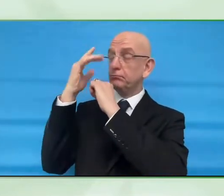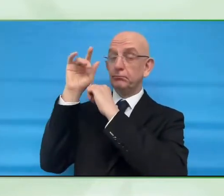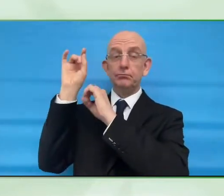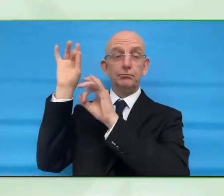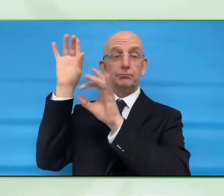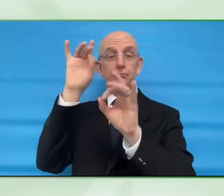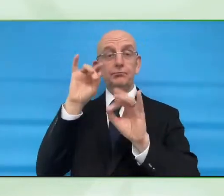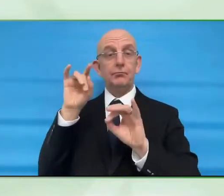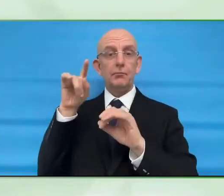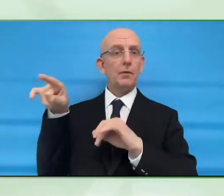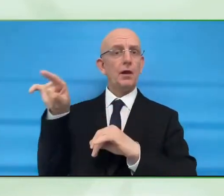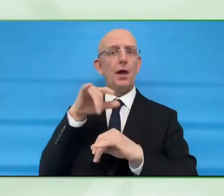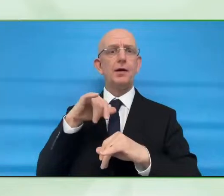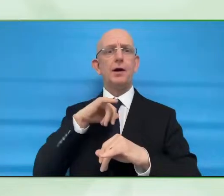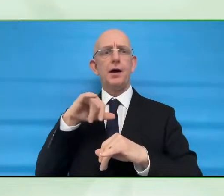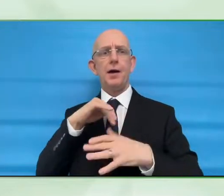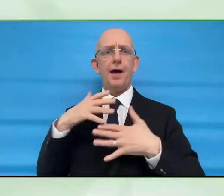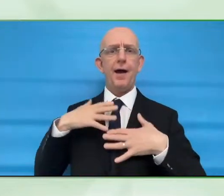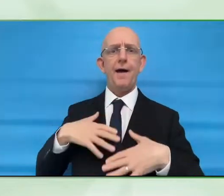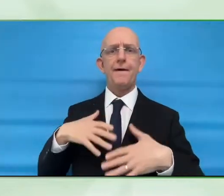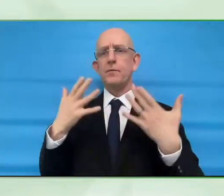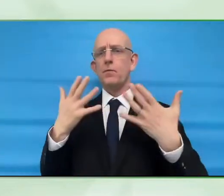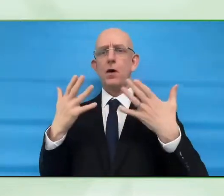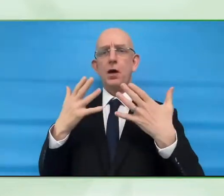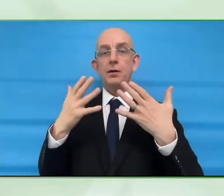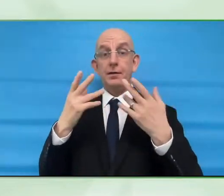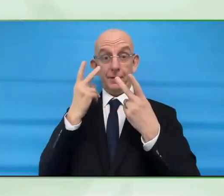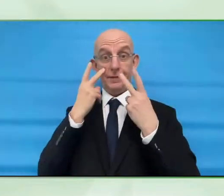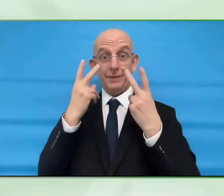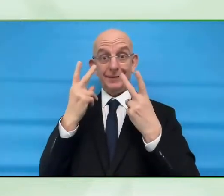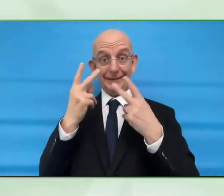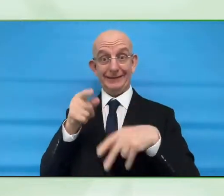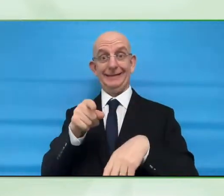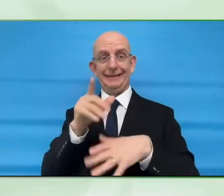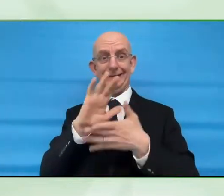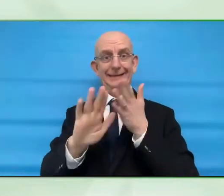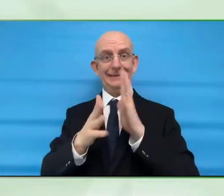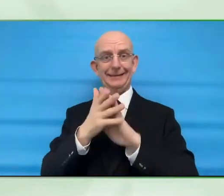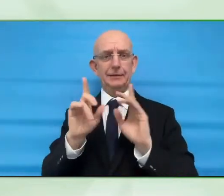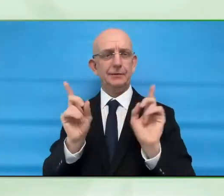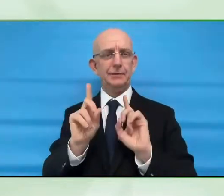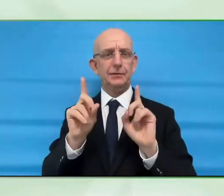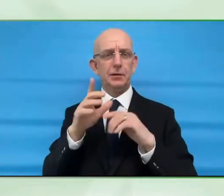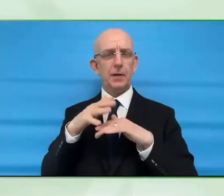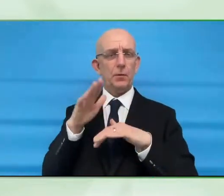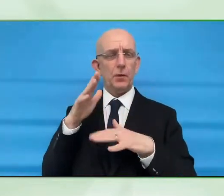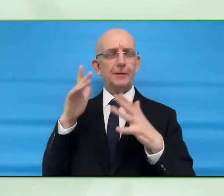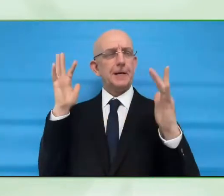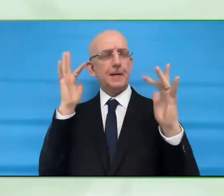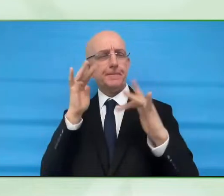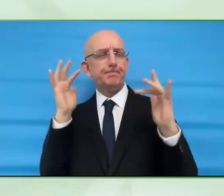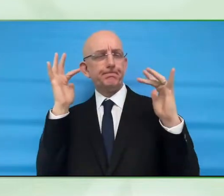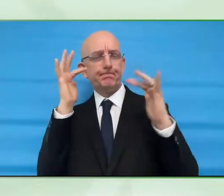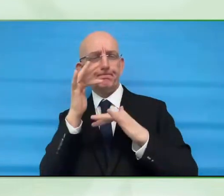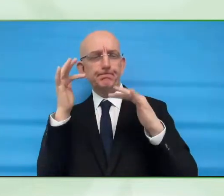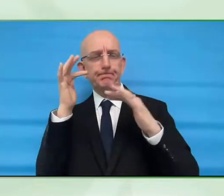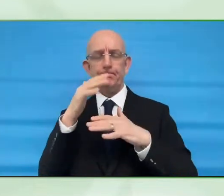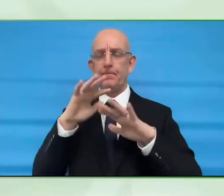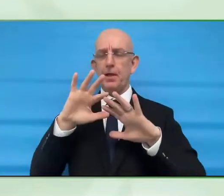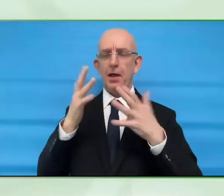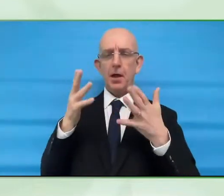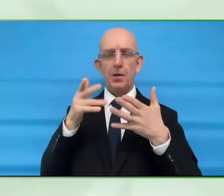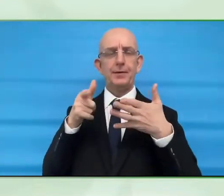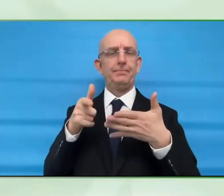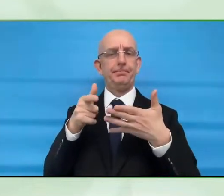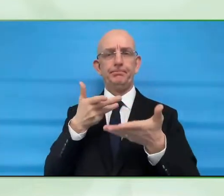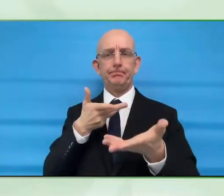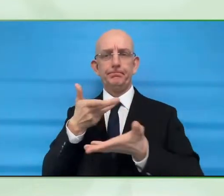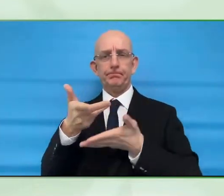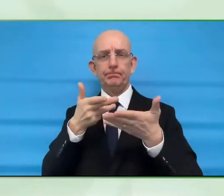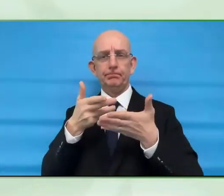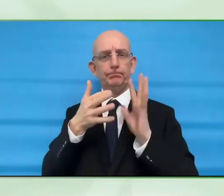communicate data and also scientific concepts and this approach is something that we are